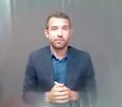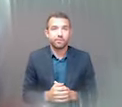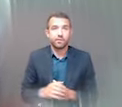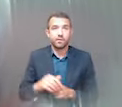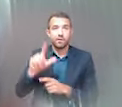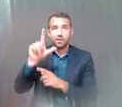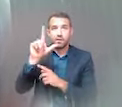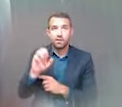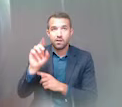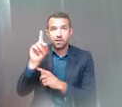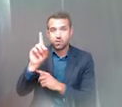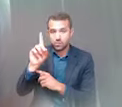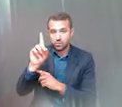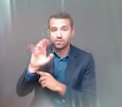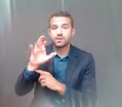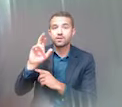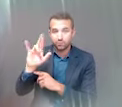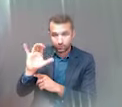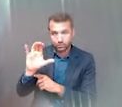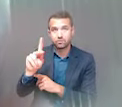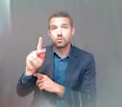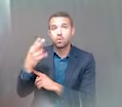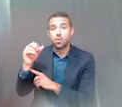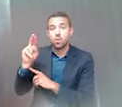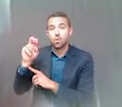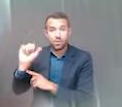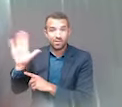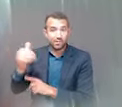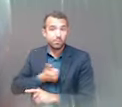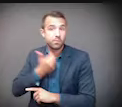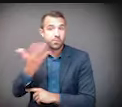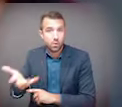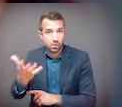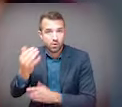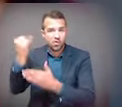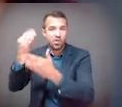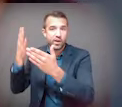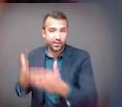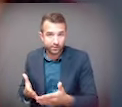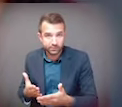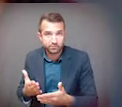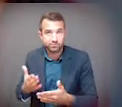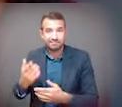First up LeDerick Horne, who is a poet and spoken word artist, whose work you just saw and